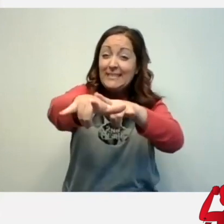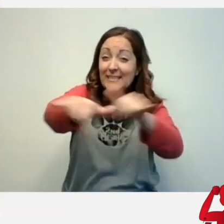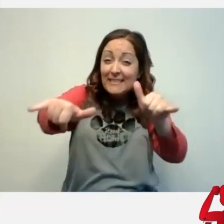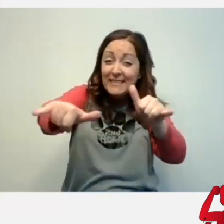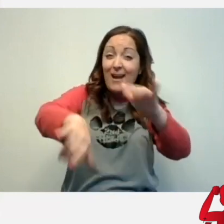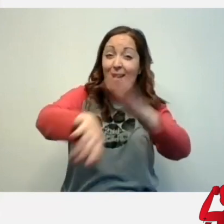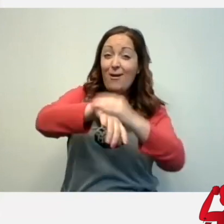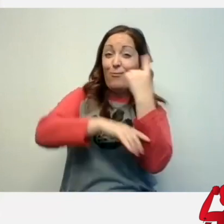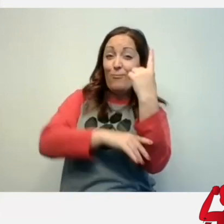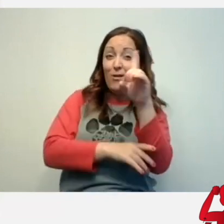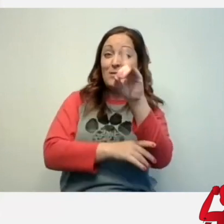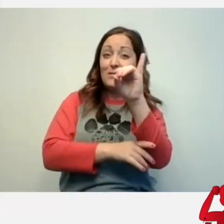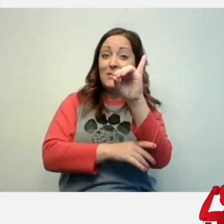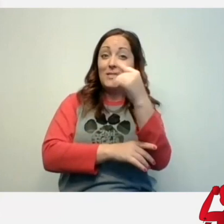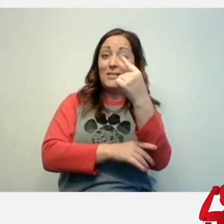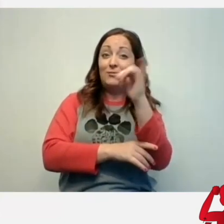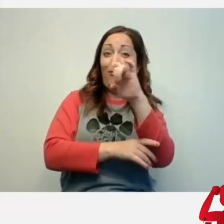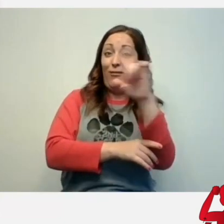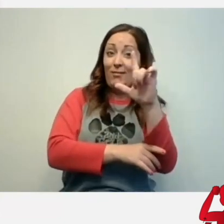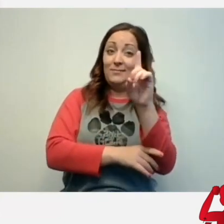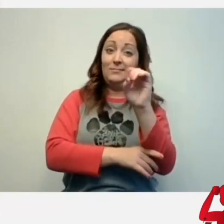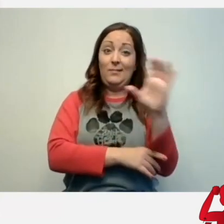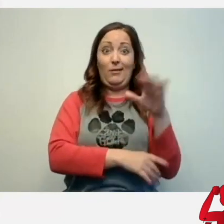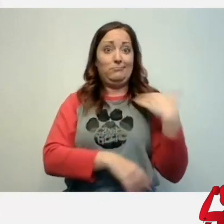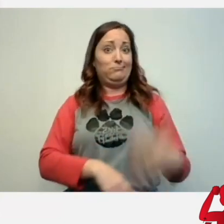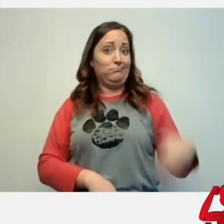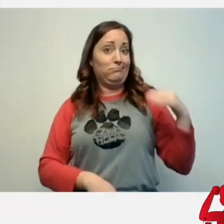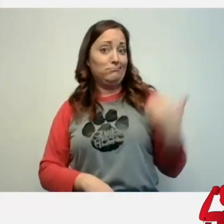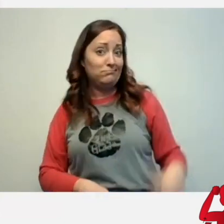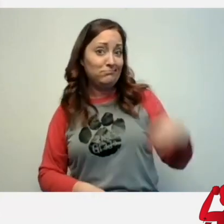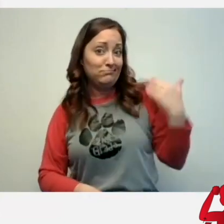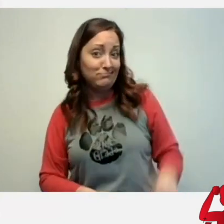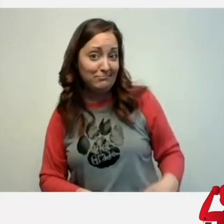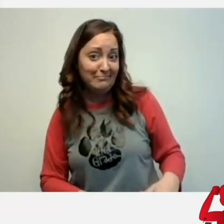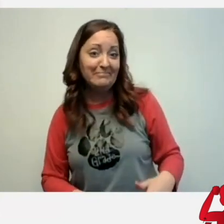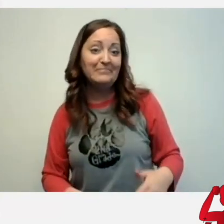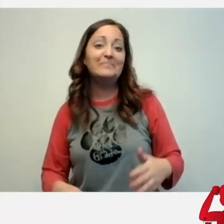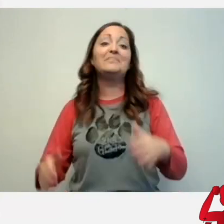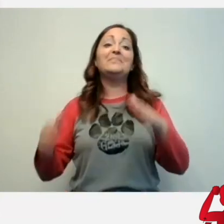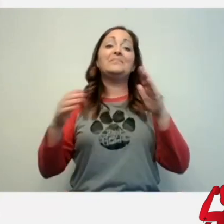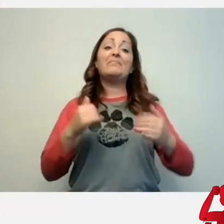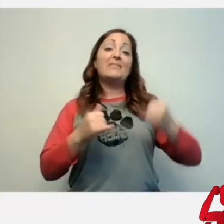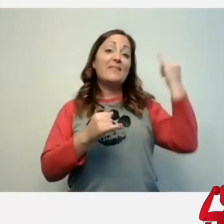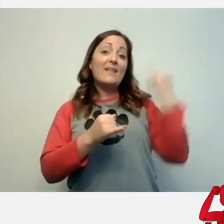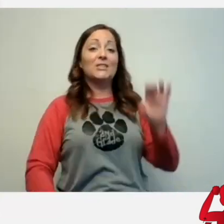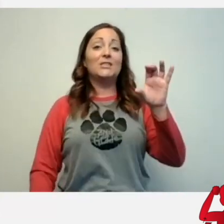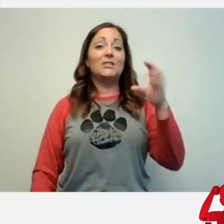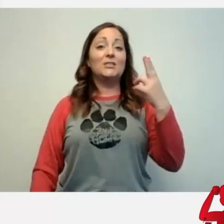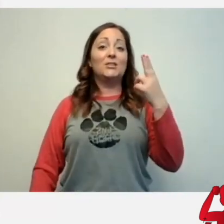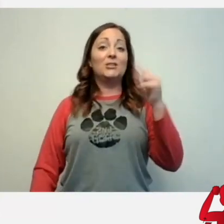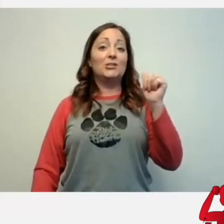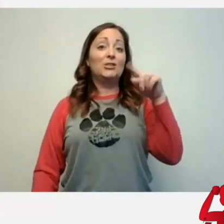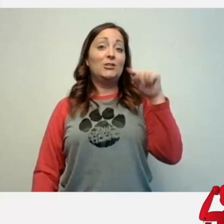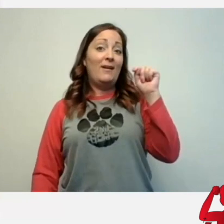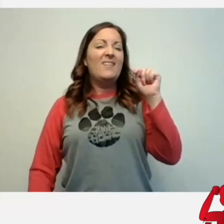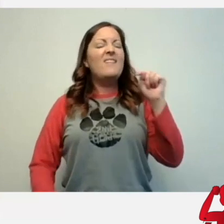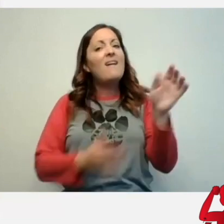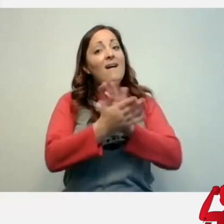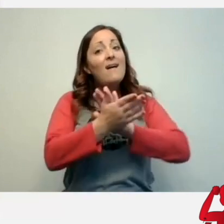on the one document at the same time, which is a really nice feature of Teams.